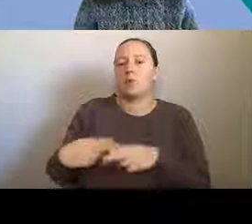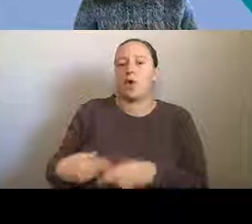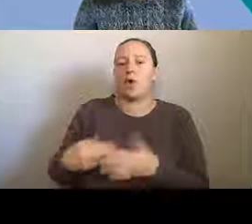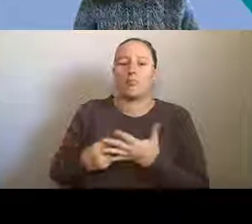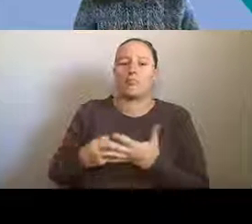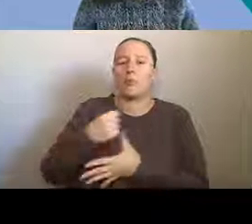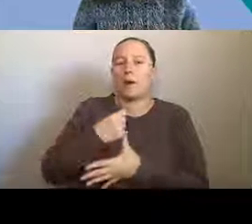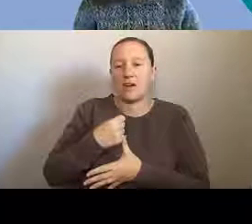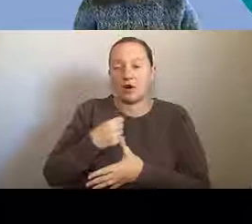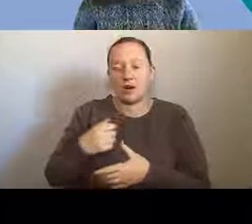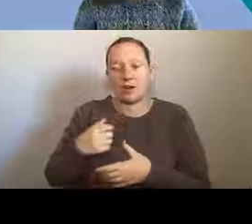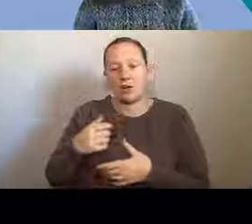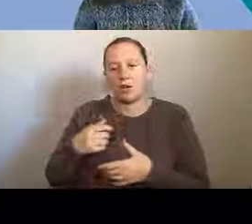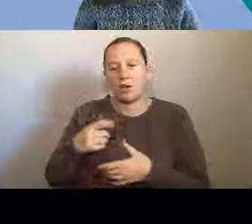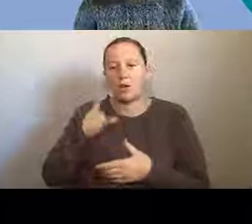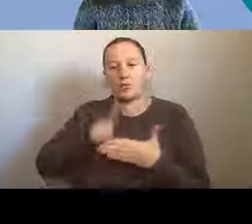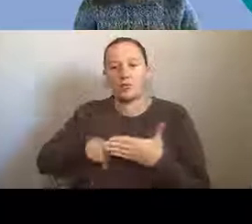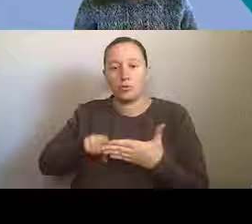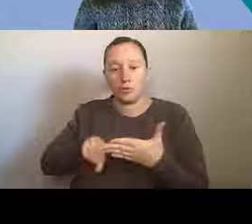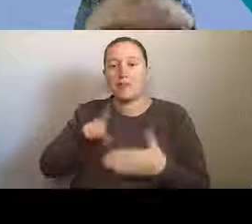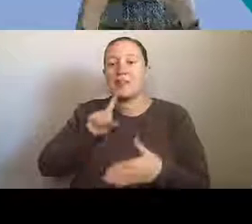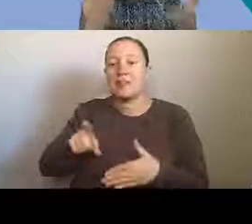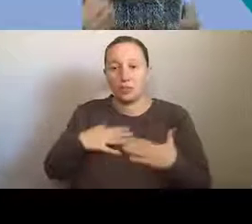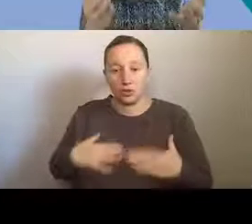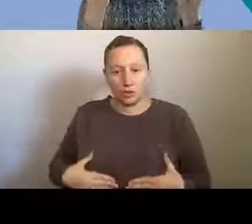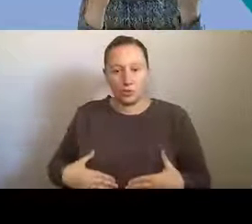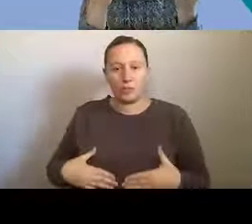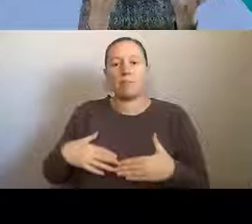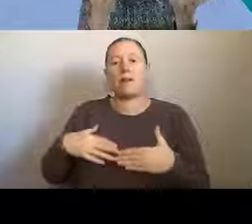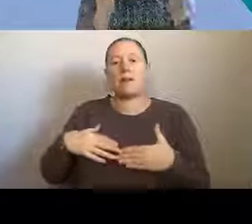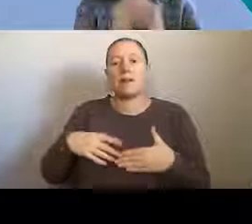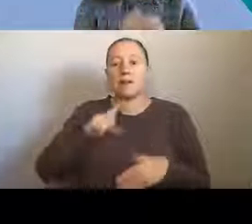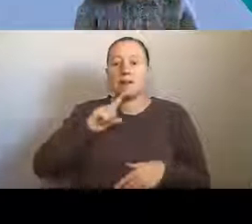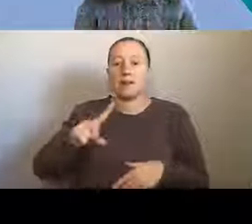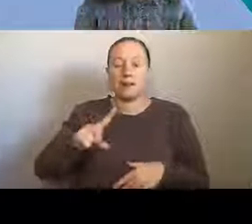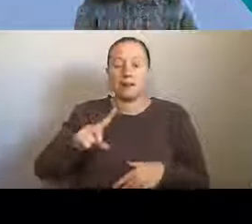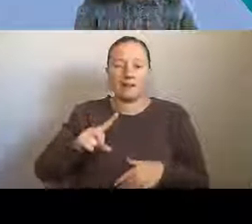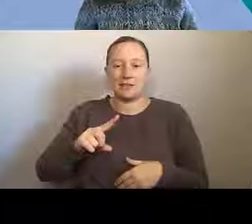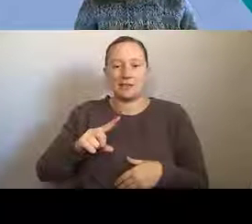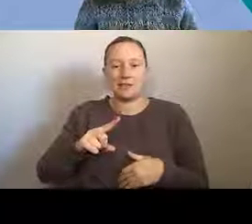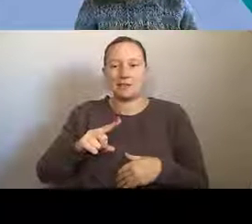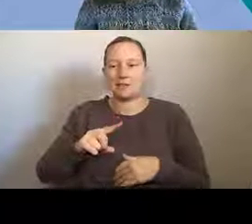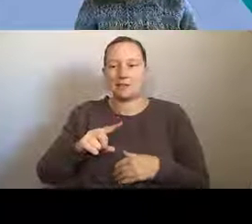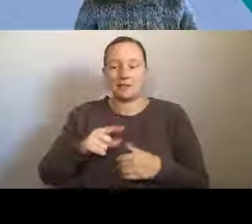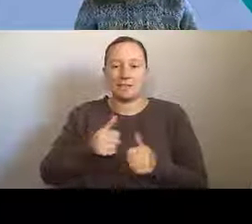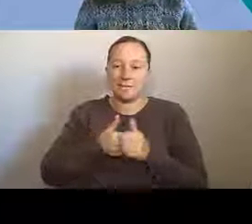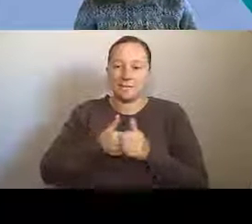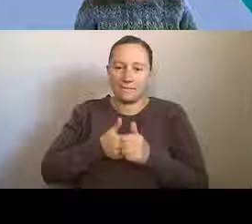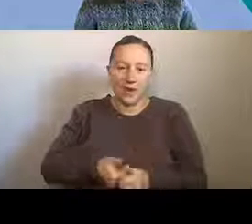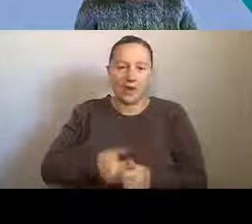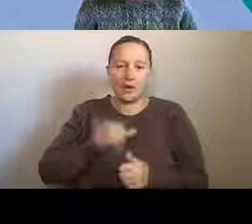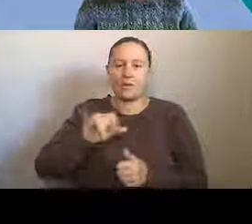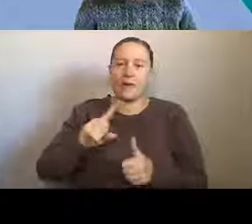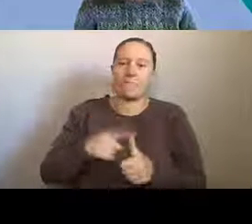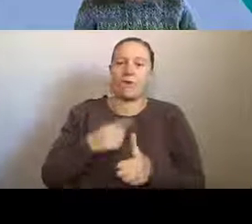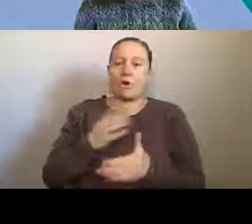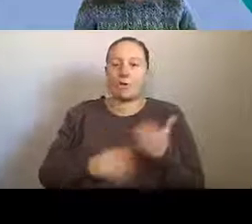And this is human subjects research. It meets the first part of this definition of what human subject is.